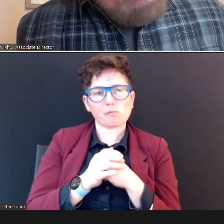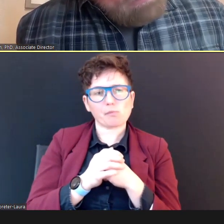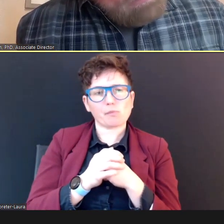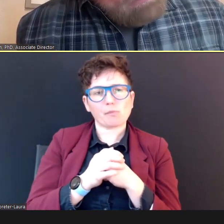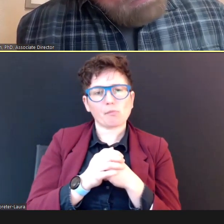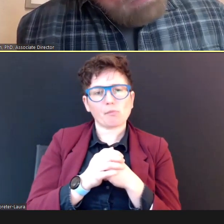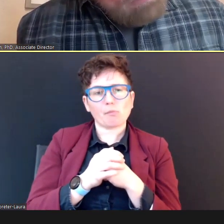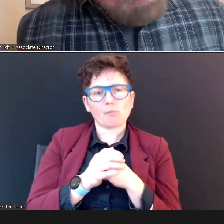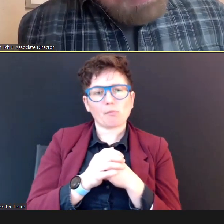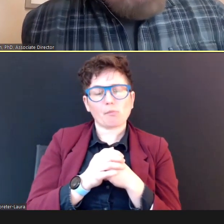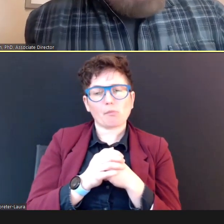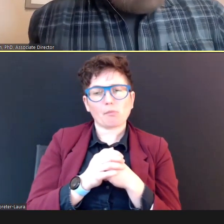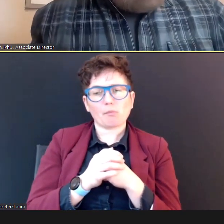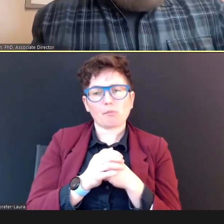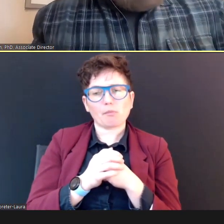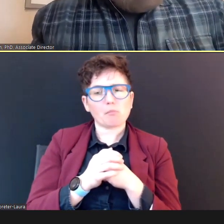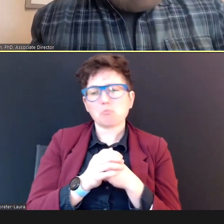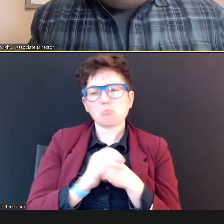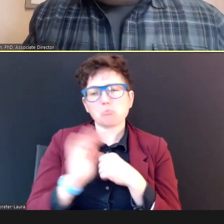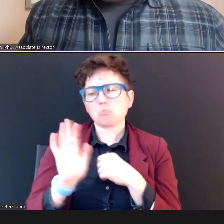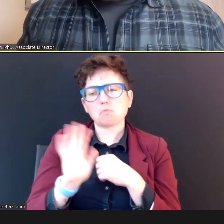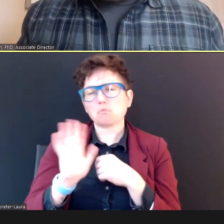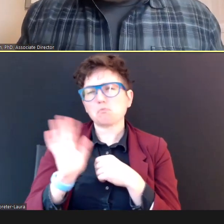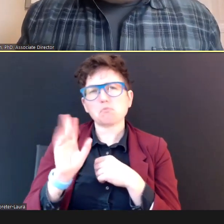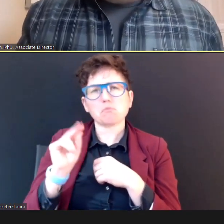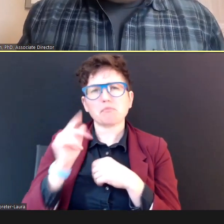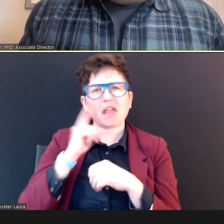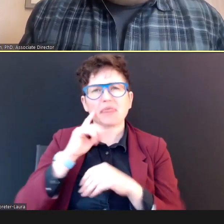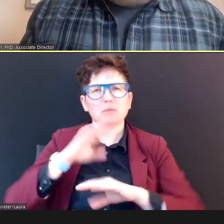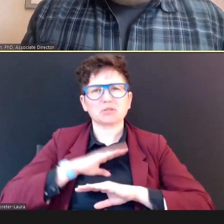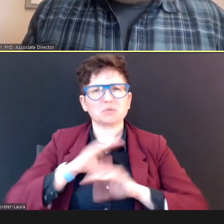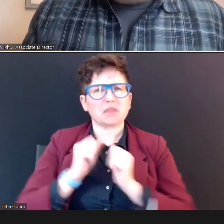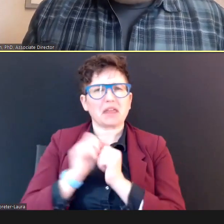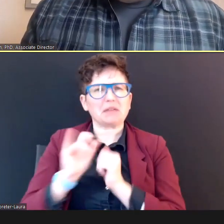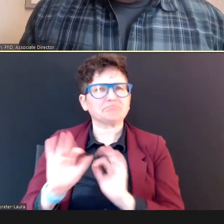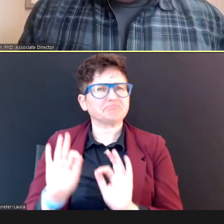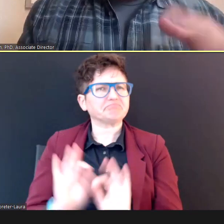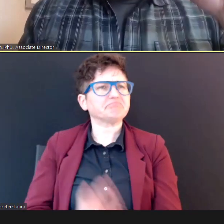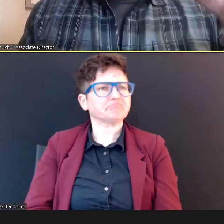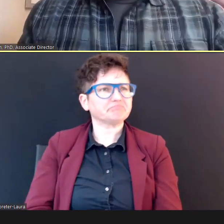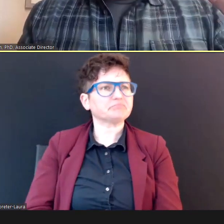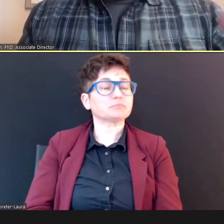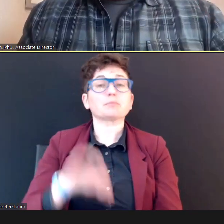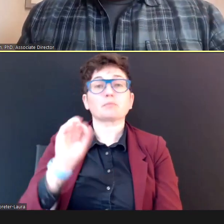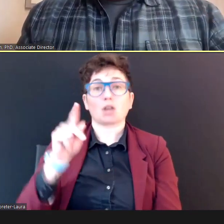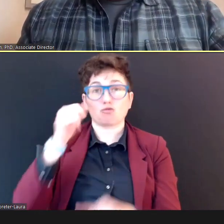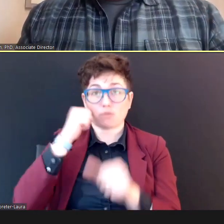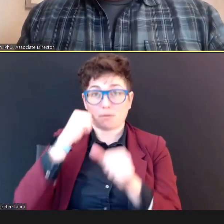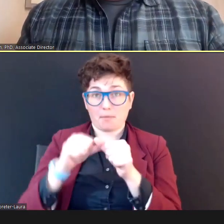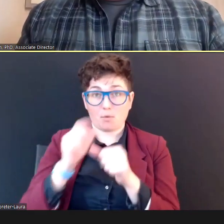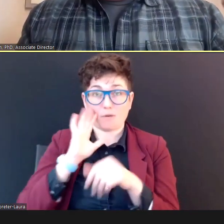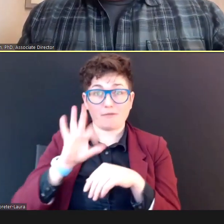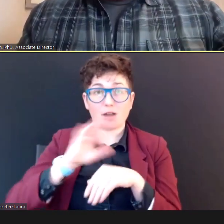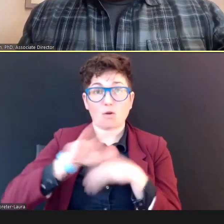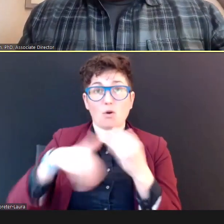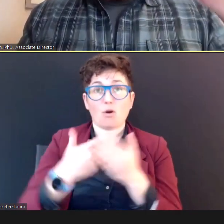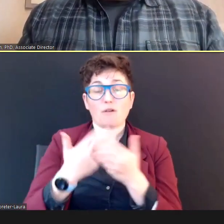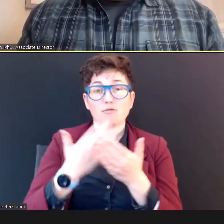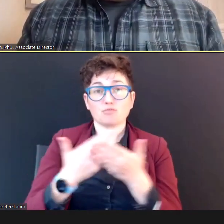um no I think we're I think we're good with that um so remember you're going to